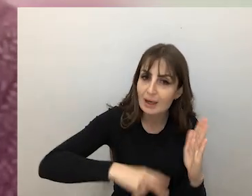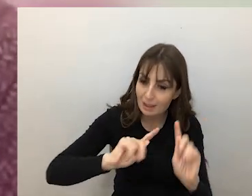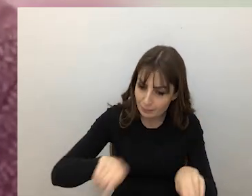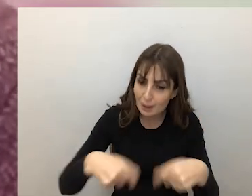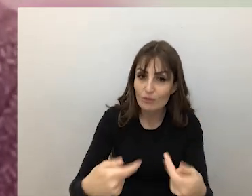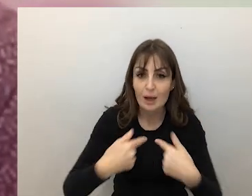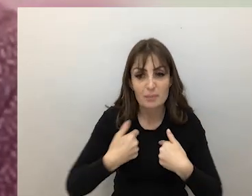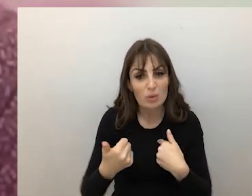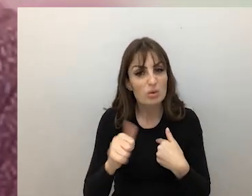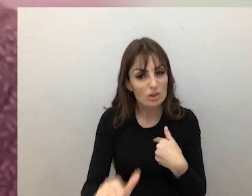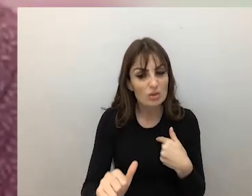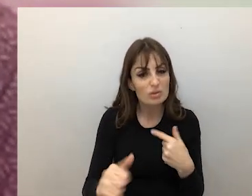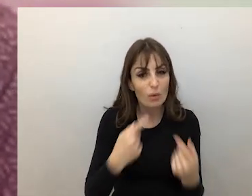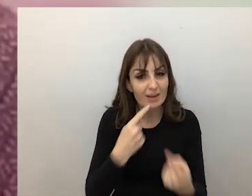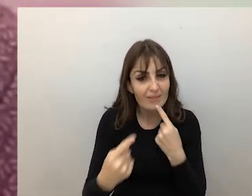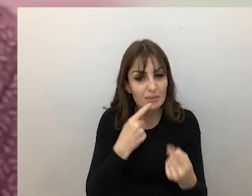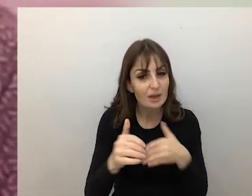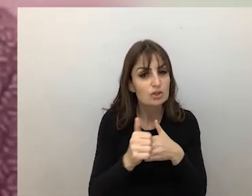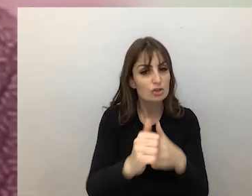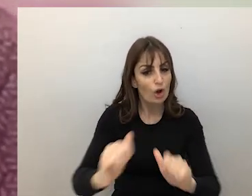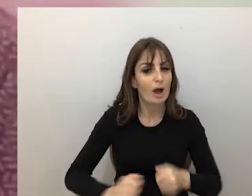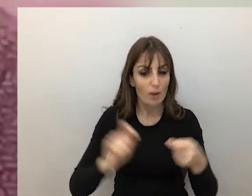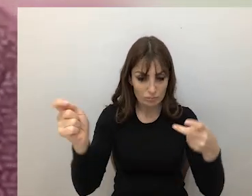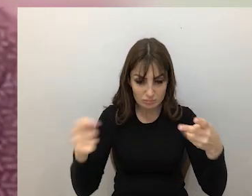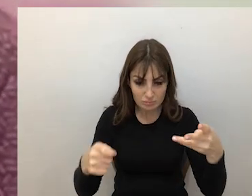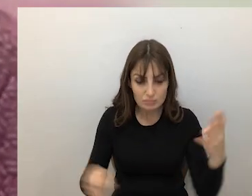me with useful measures to guide my scoring as I read through the applications.